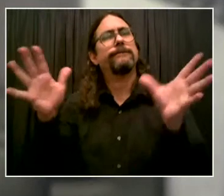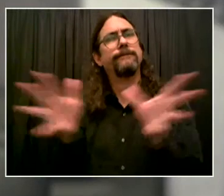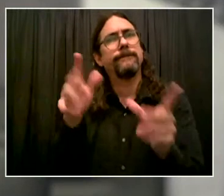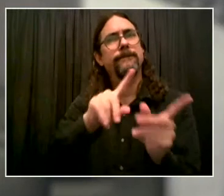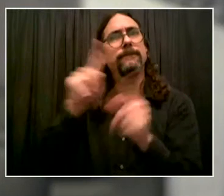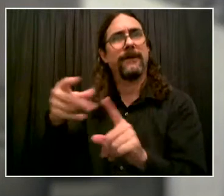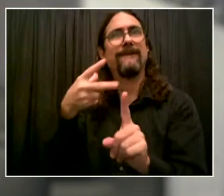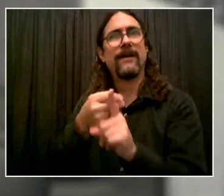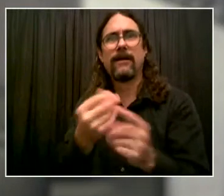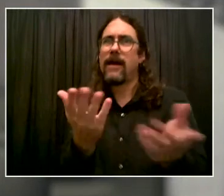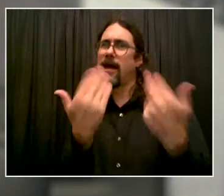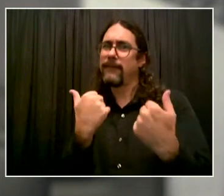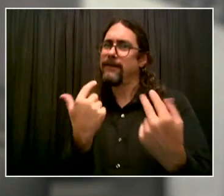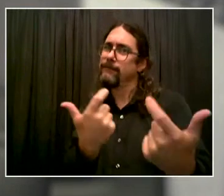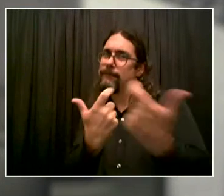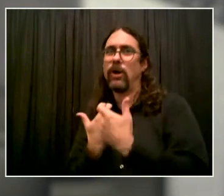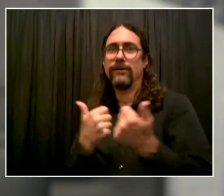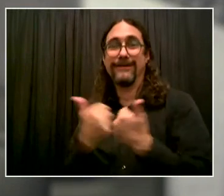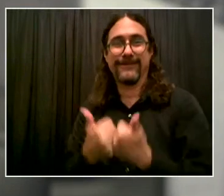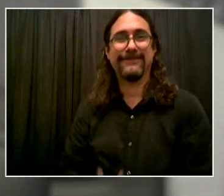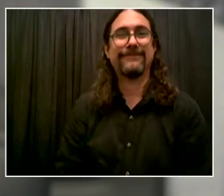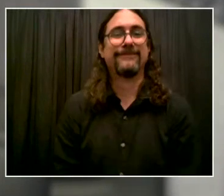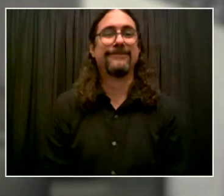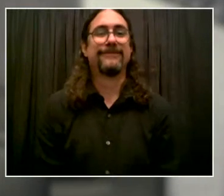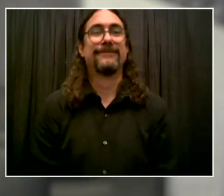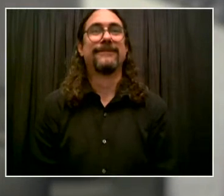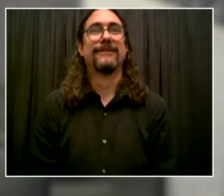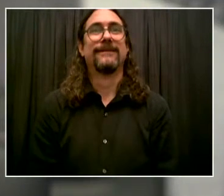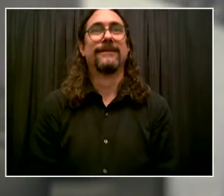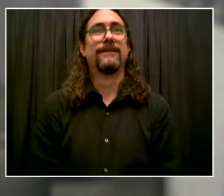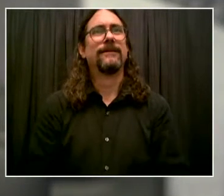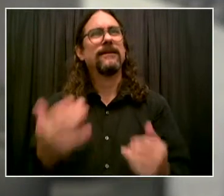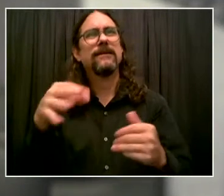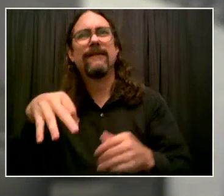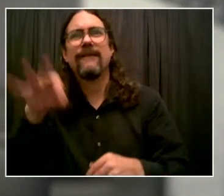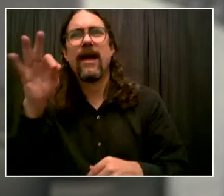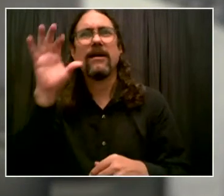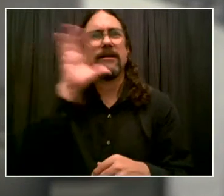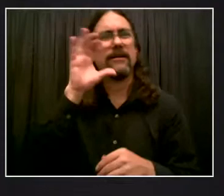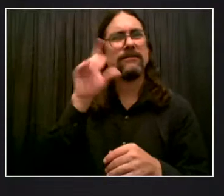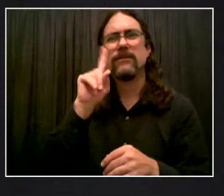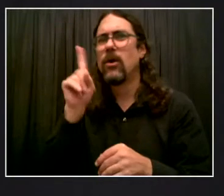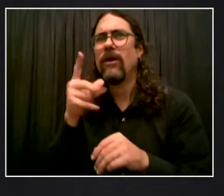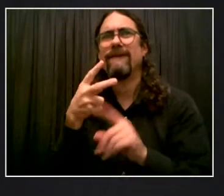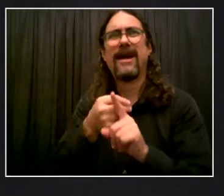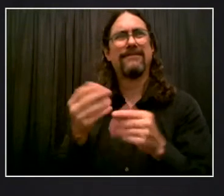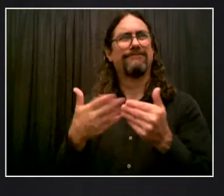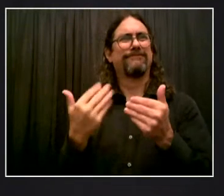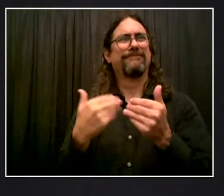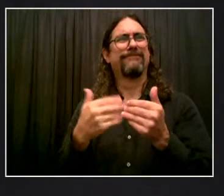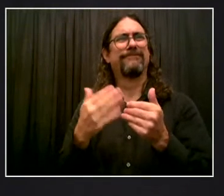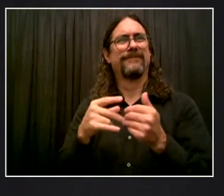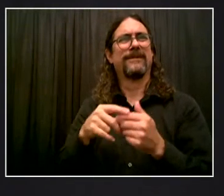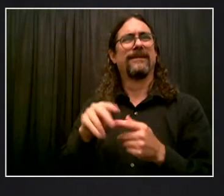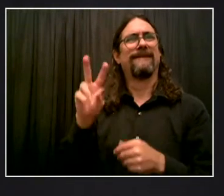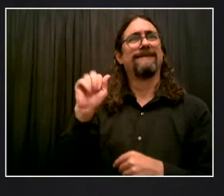FANS WILL BE REQUIRED TO SHOW PROOF OF AT LEAST ONE DOSE